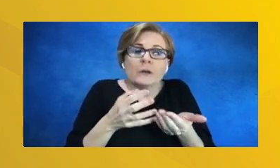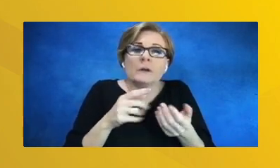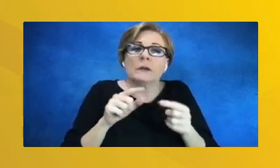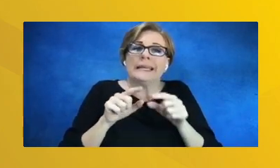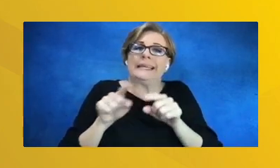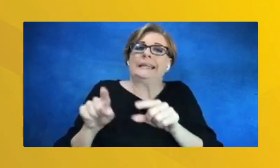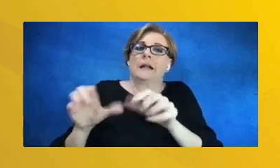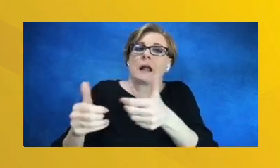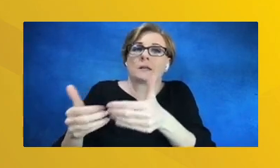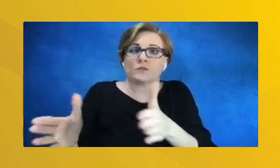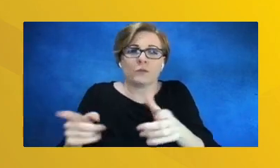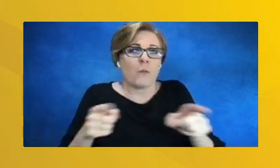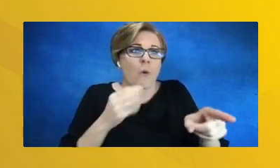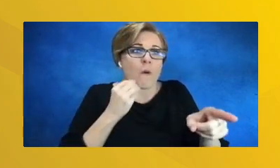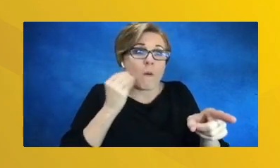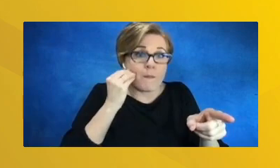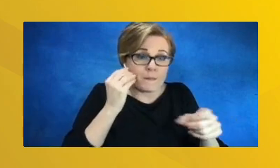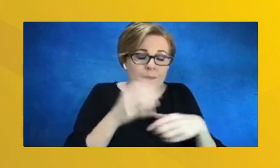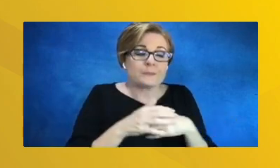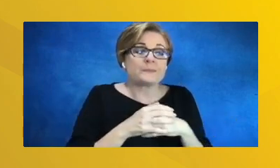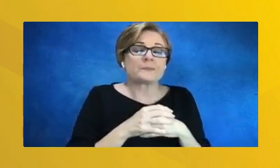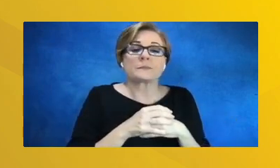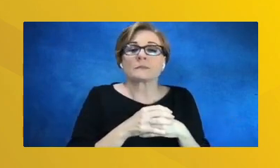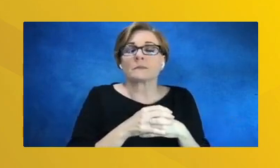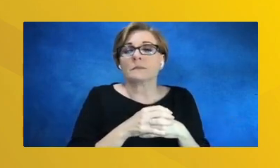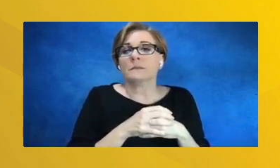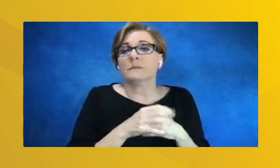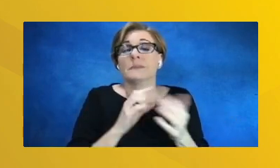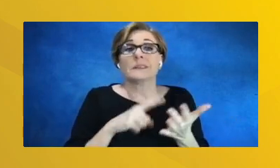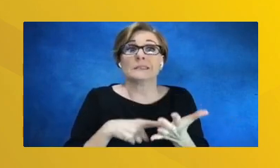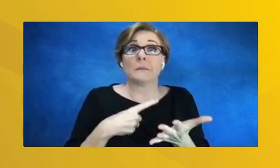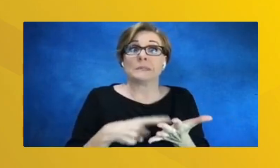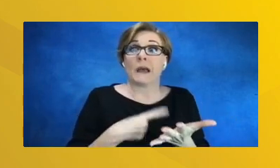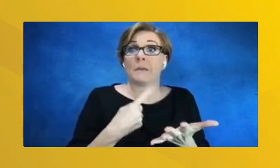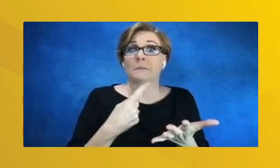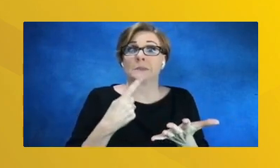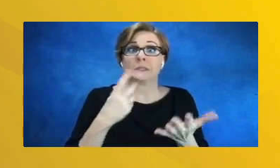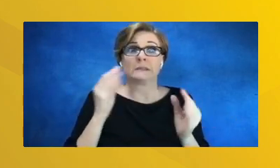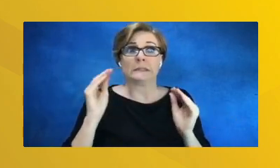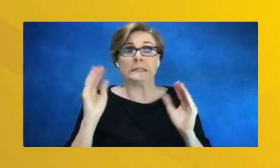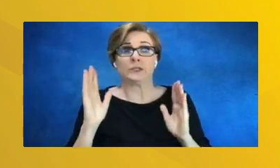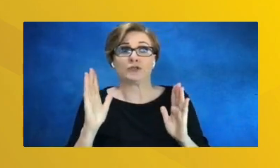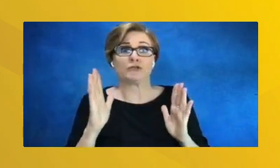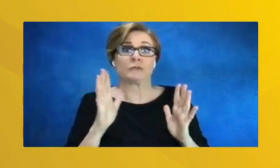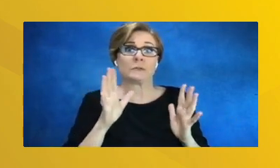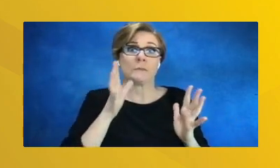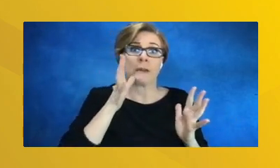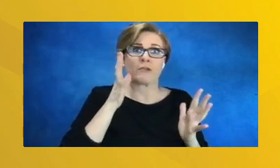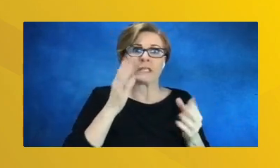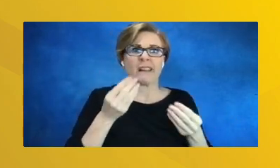Sometimes, it can be a little difficult to know, "How exactly do I use a portrait in my classroom?